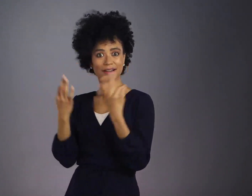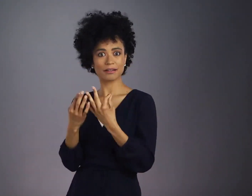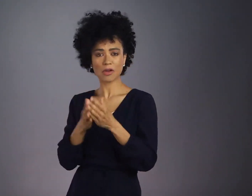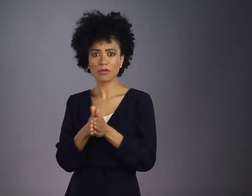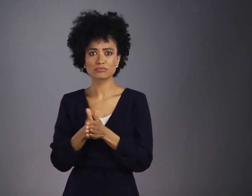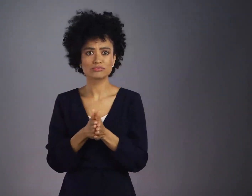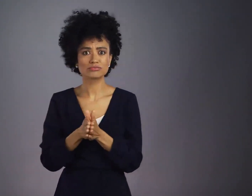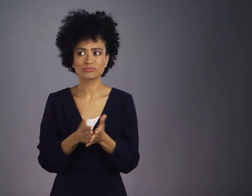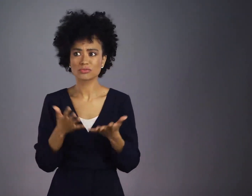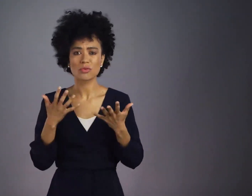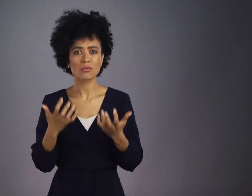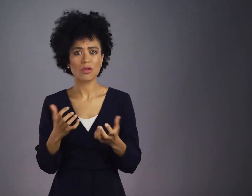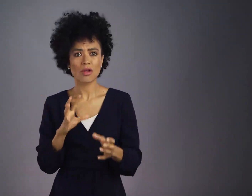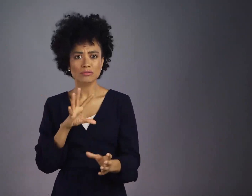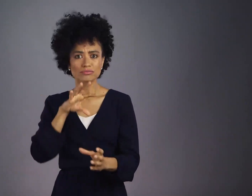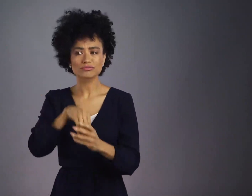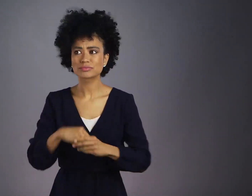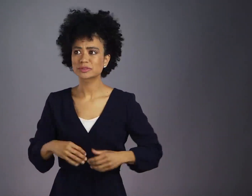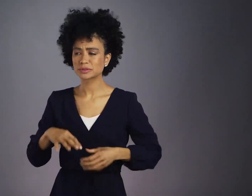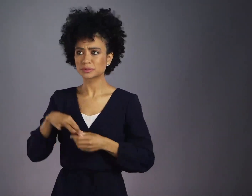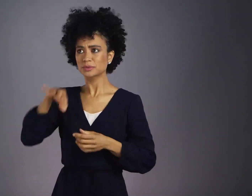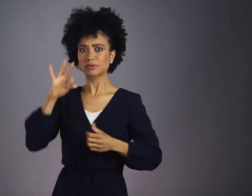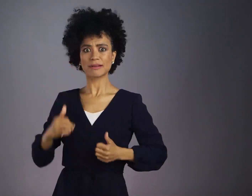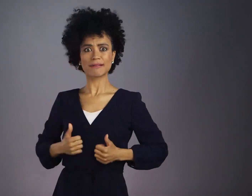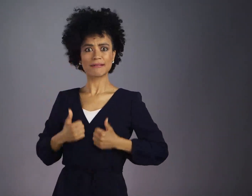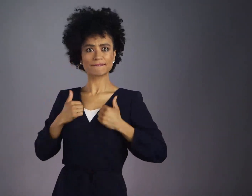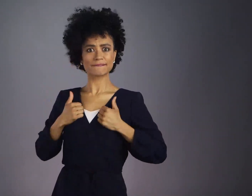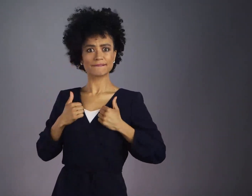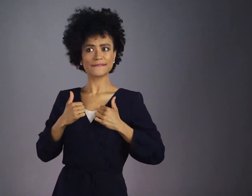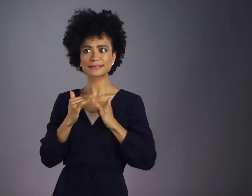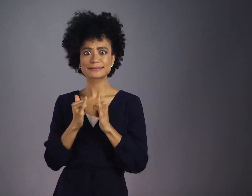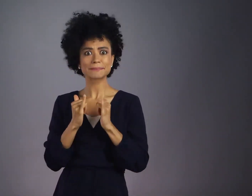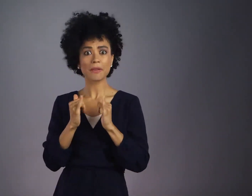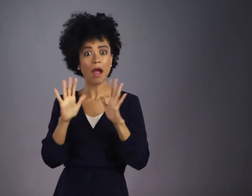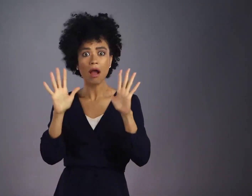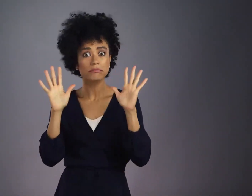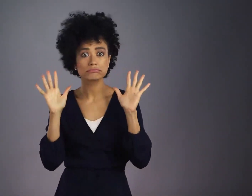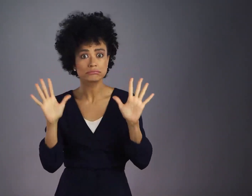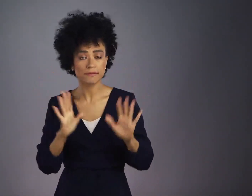Unless one’s family expresses a desire to live upon spiritual principles